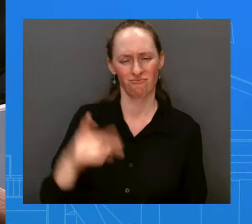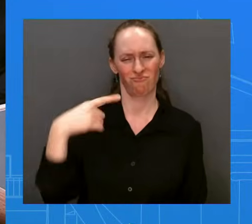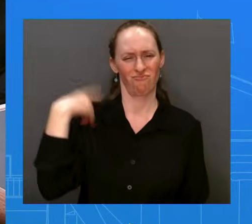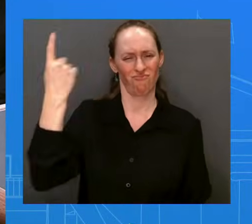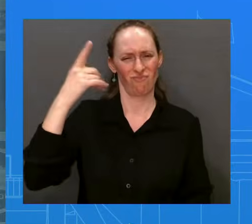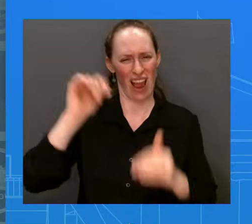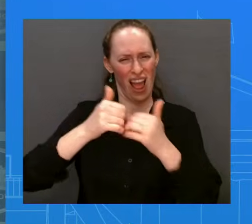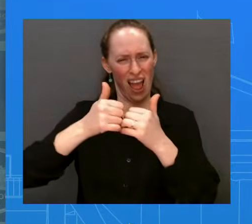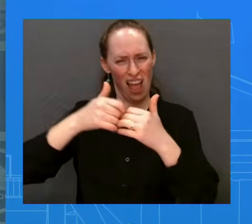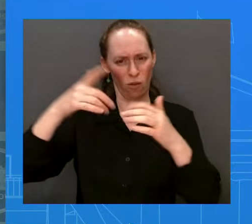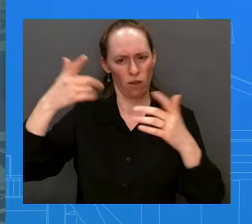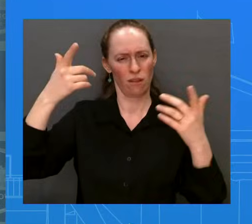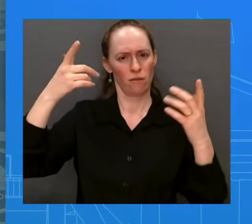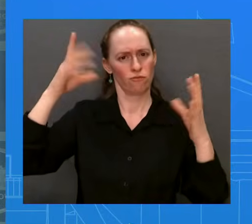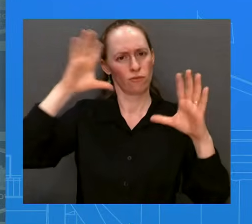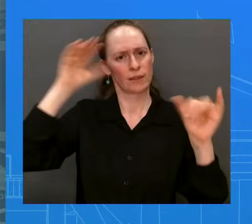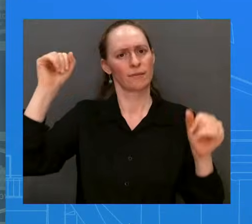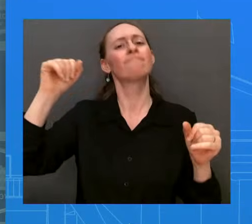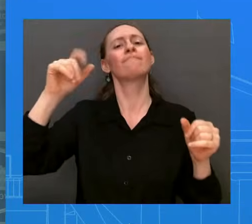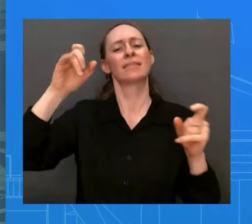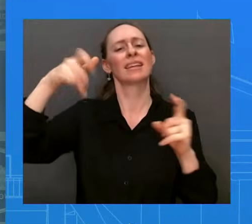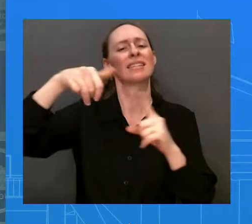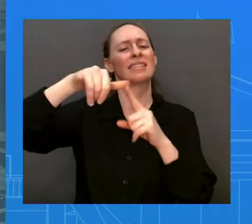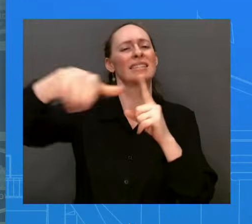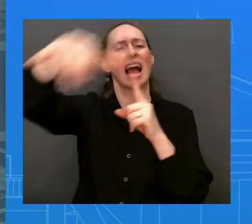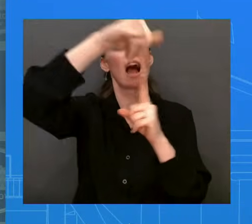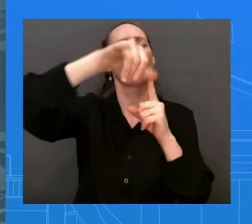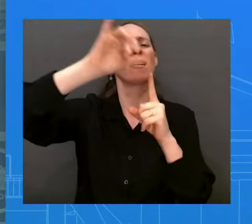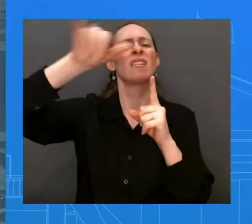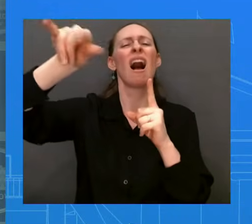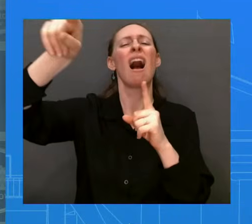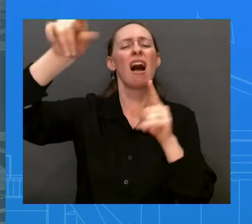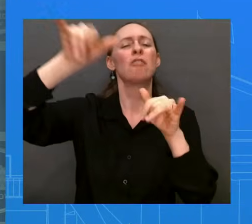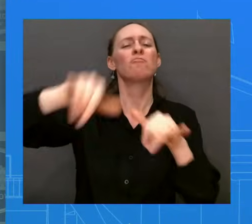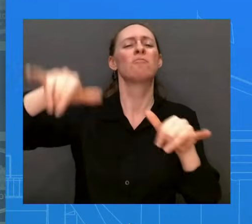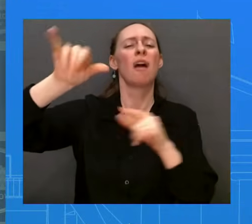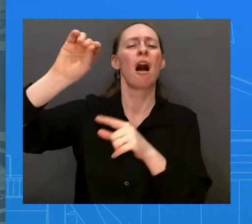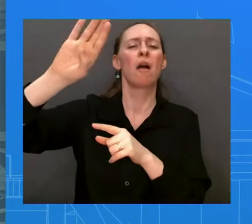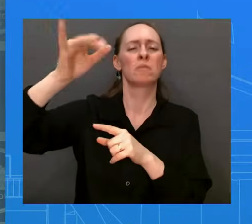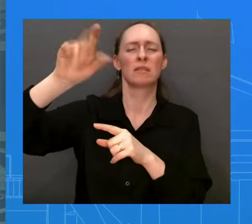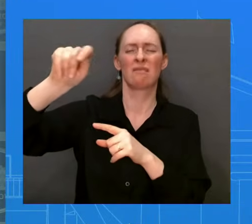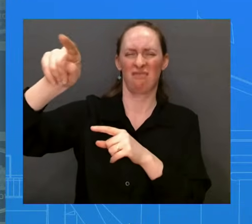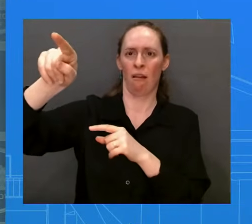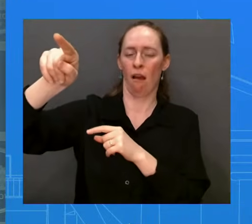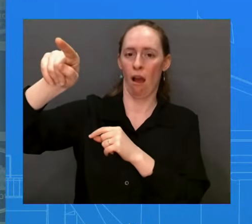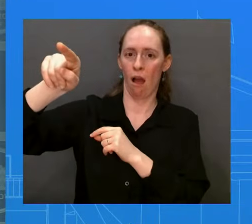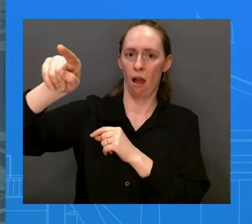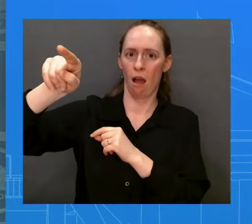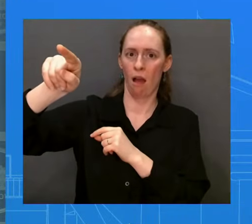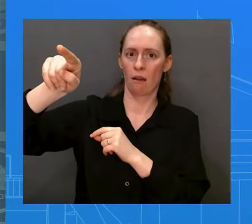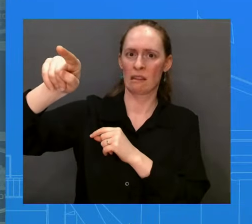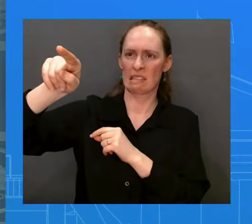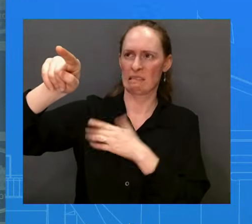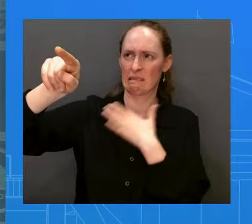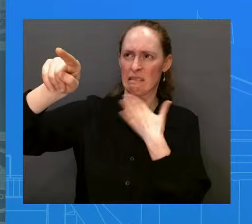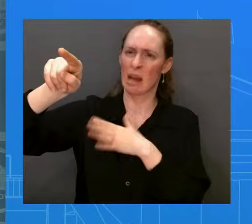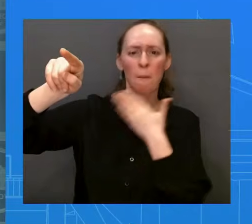Mr. Kirby: It comes down to one simple formulation. And that's if, at the recommendation of his military leaders,